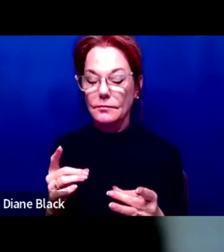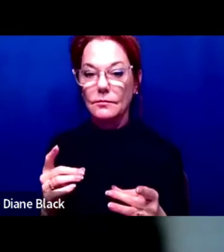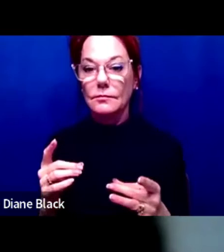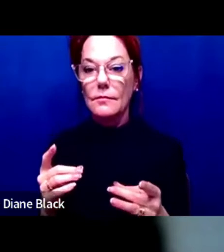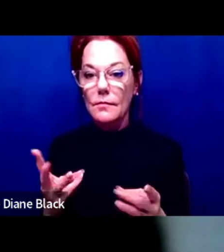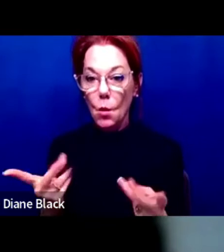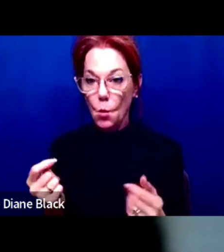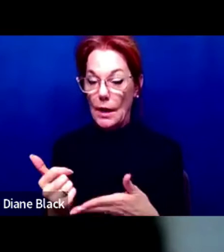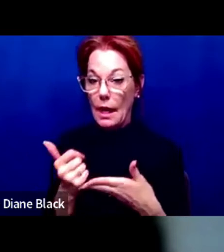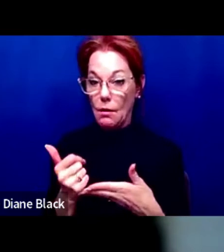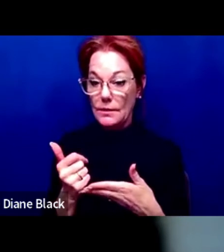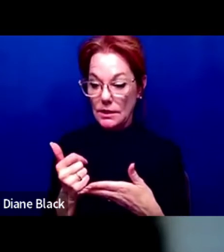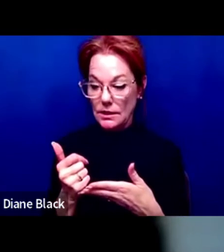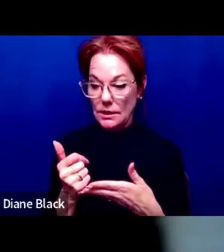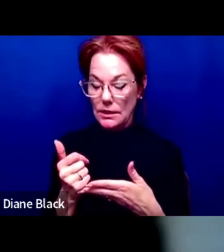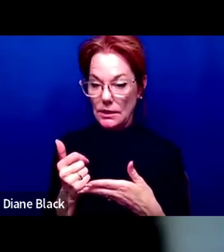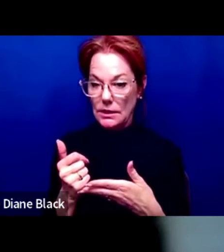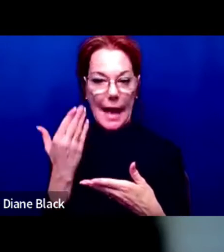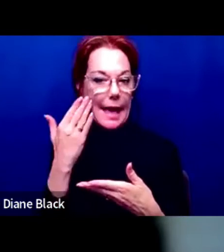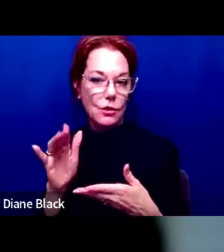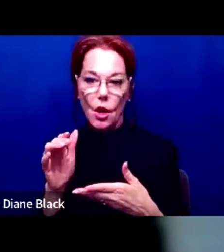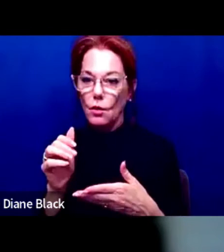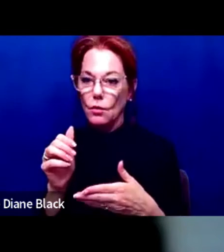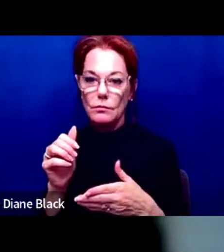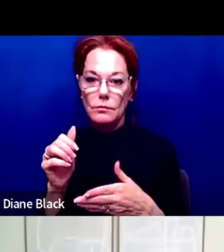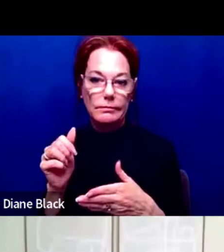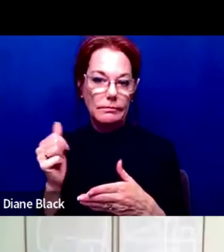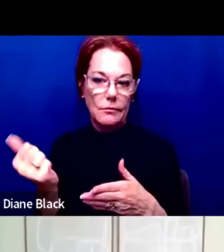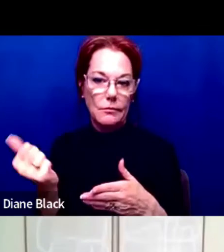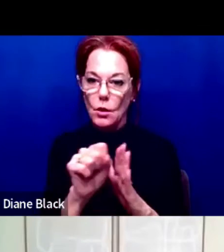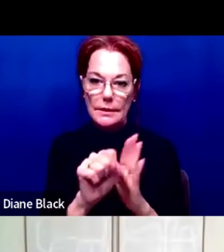of things. And I don't know if every state has this, but each of our departments have a